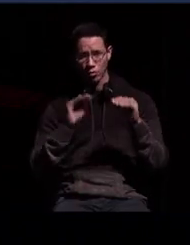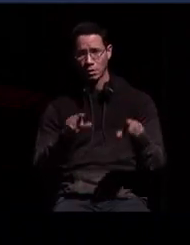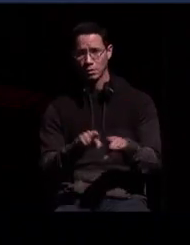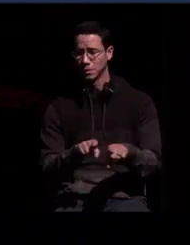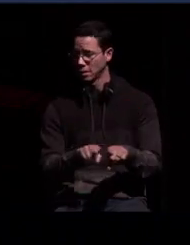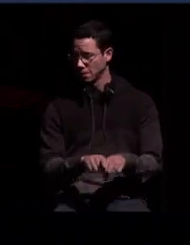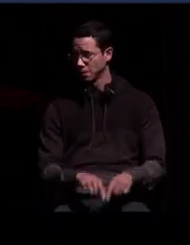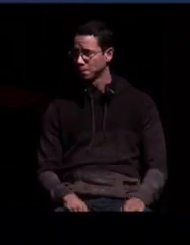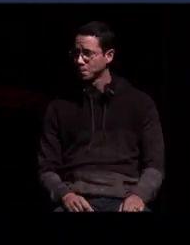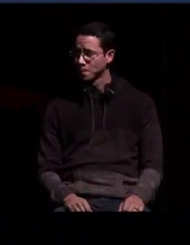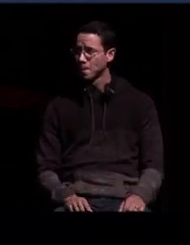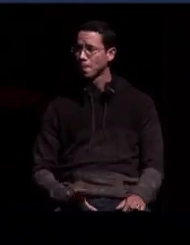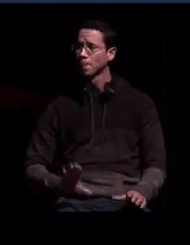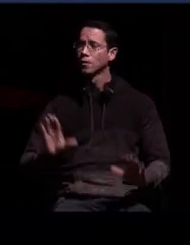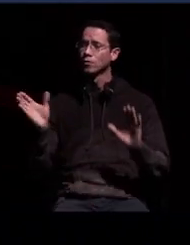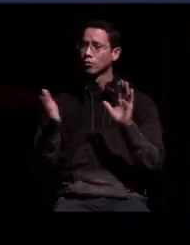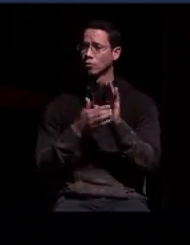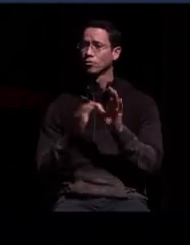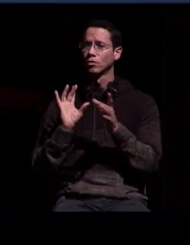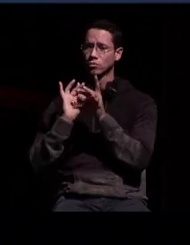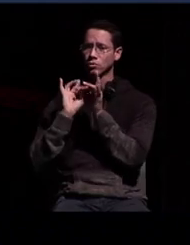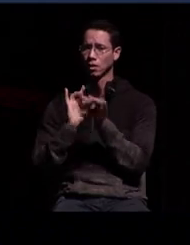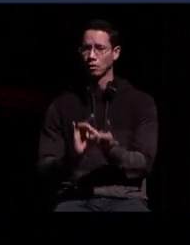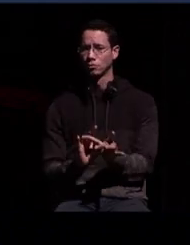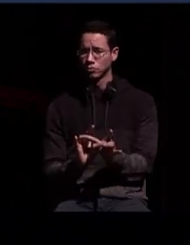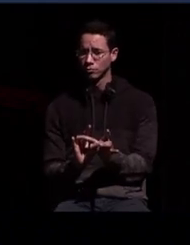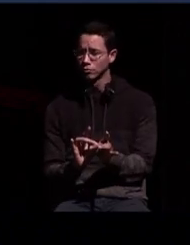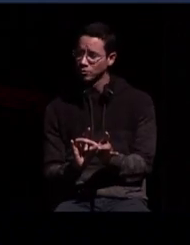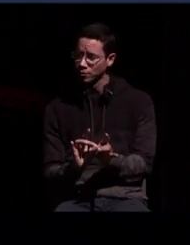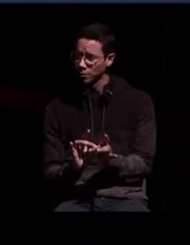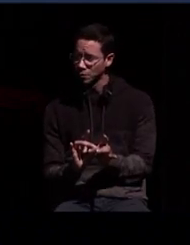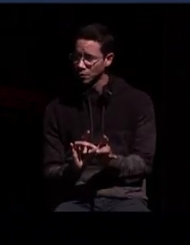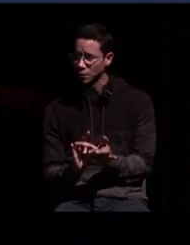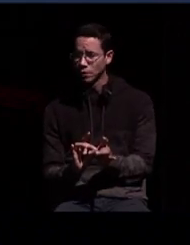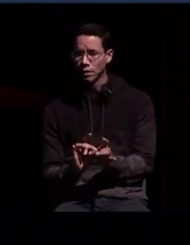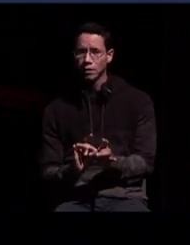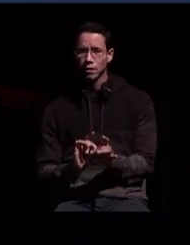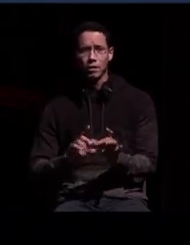All this is part of a big complexity